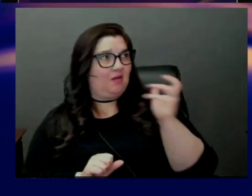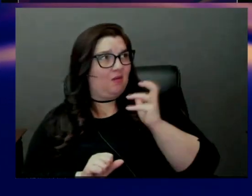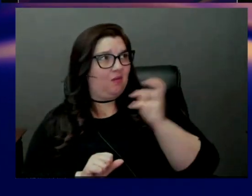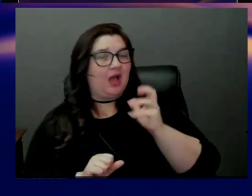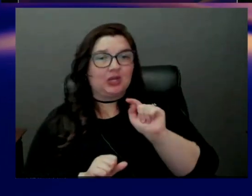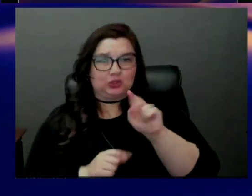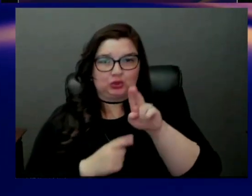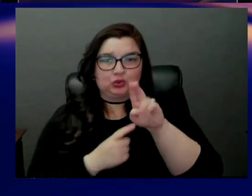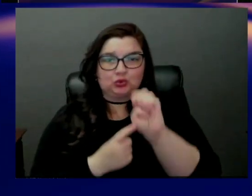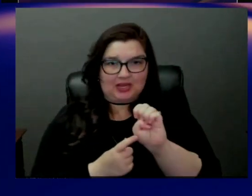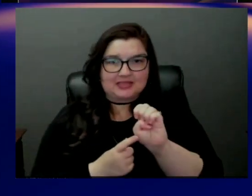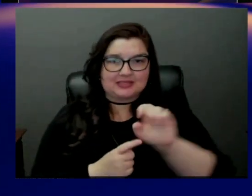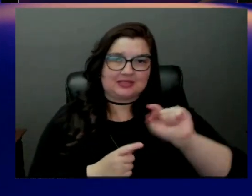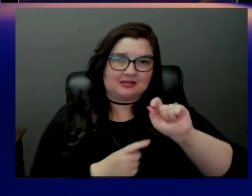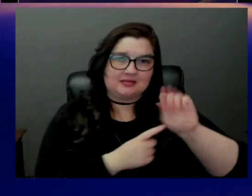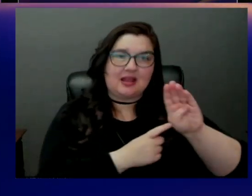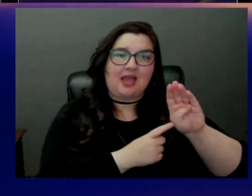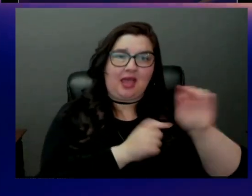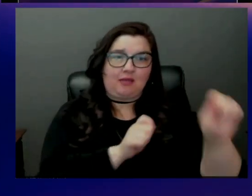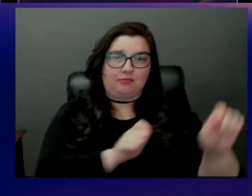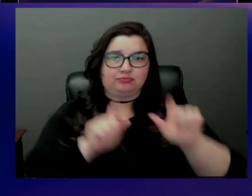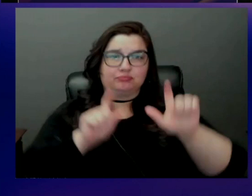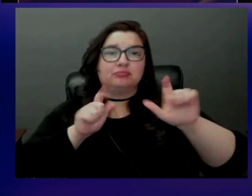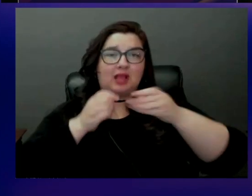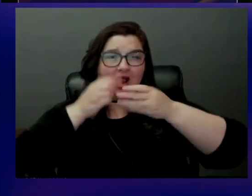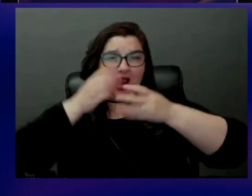it's a full list of all my 715 instances.